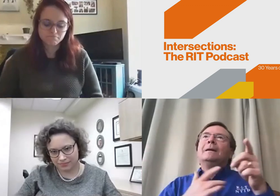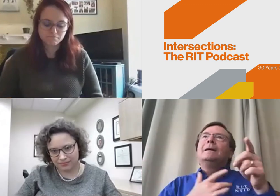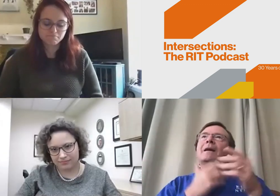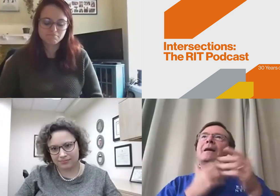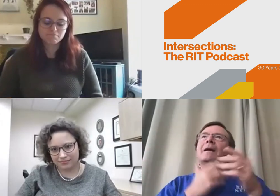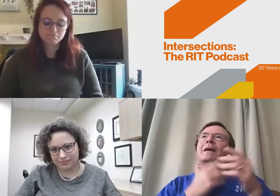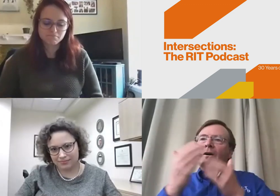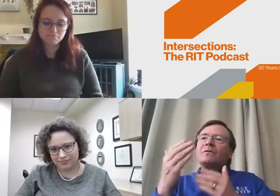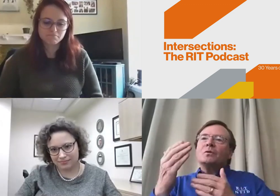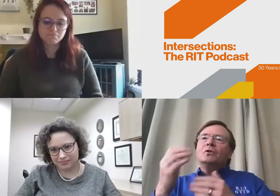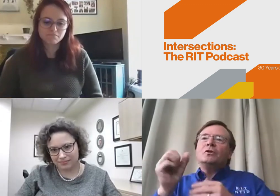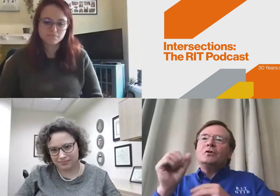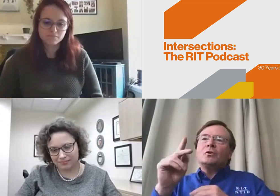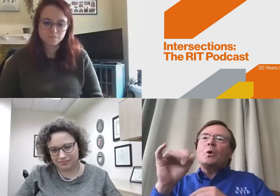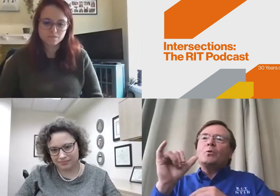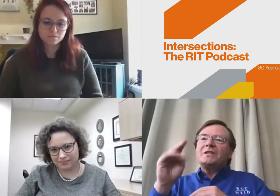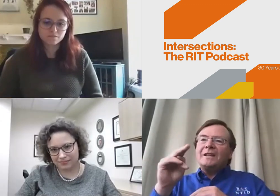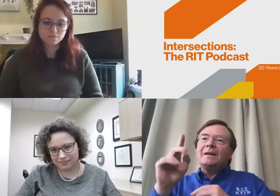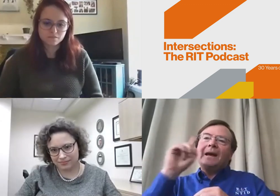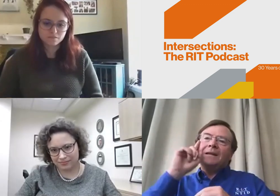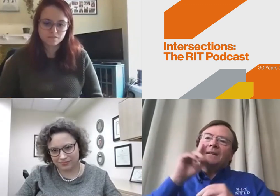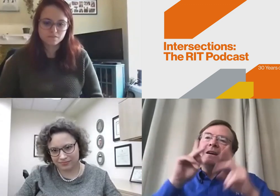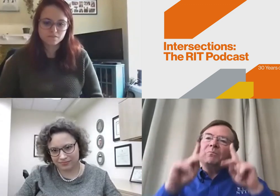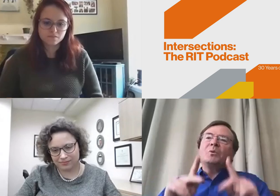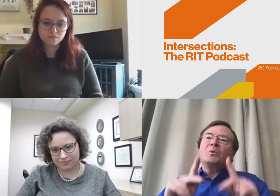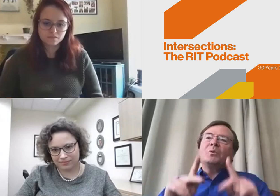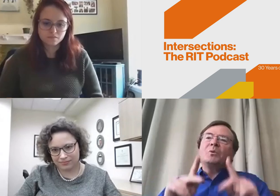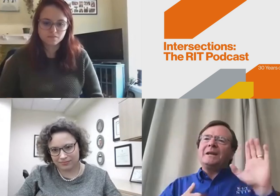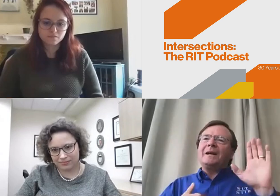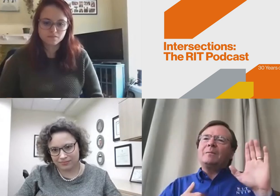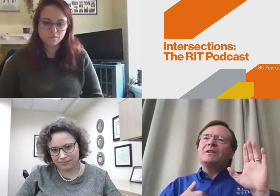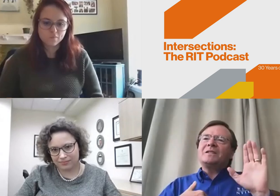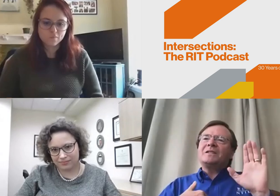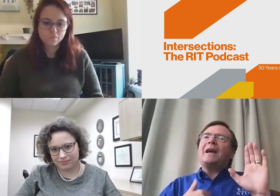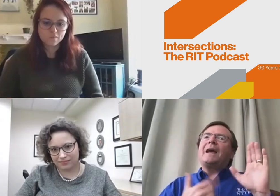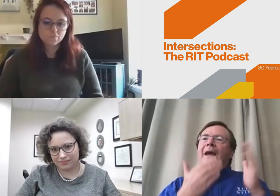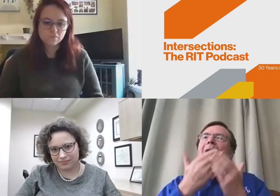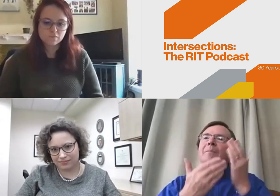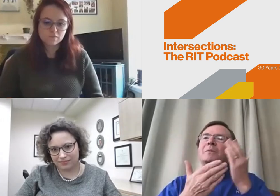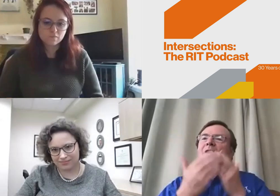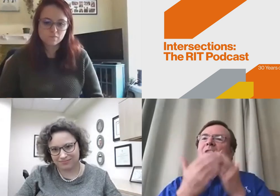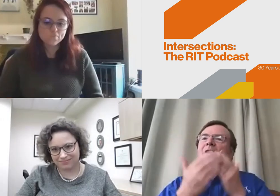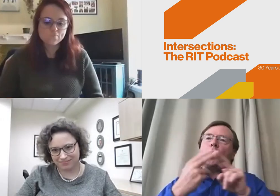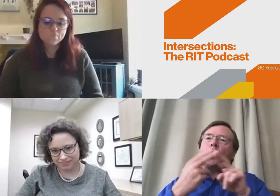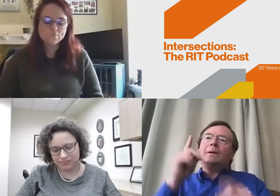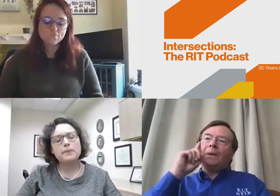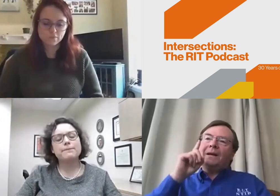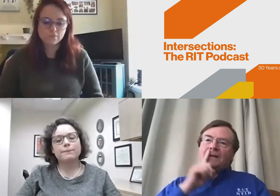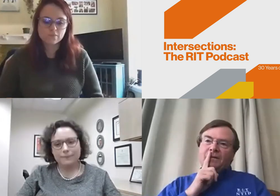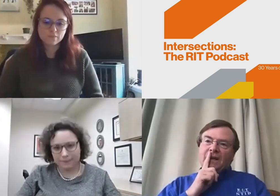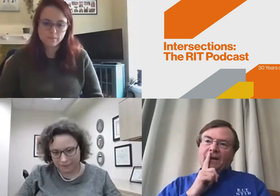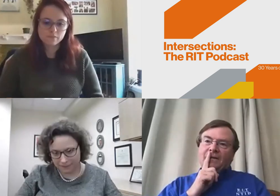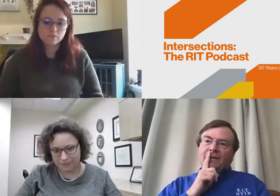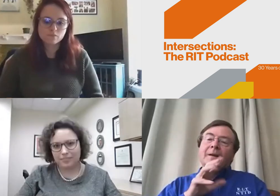And feeling comfortable in your own skin as a deaf person and being able to say, "Hey, I'm comfortable calling myself deaf.